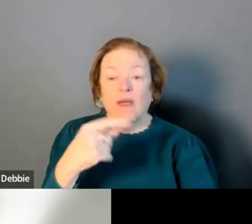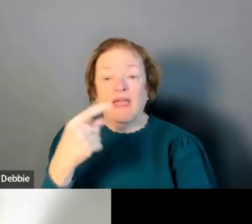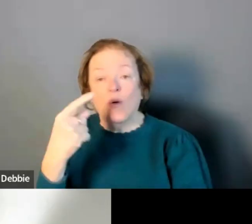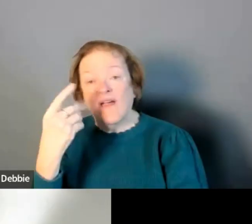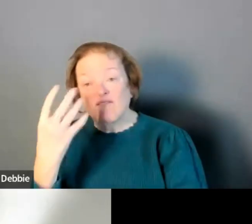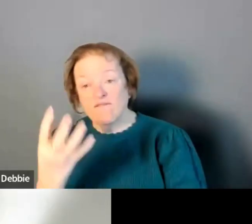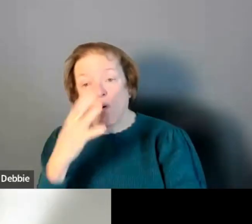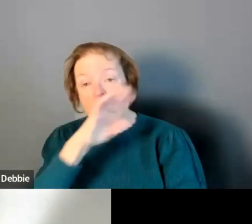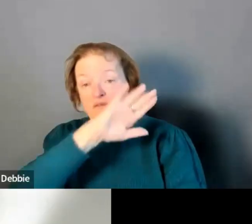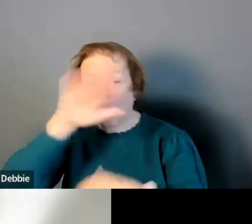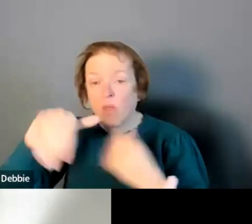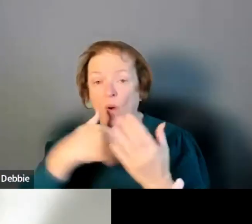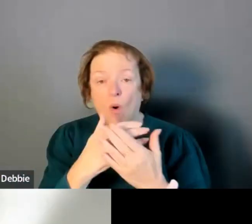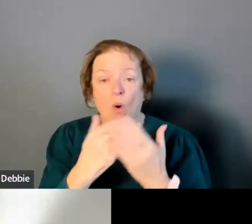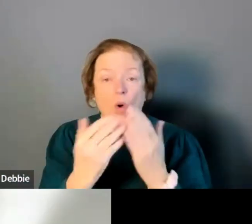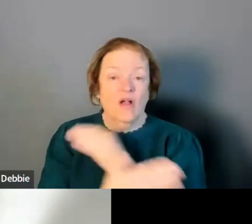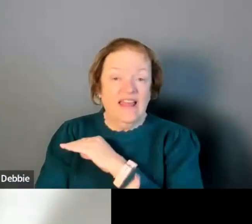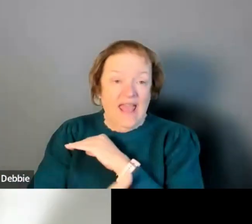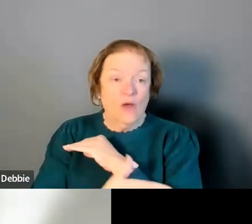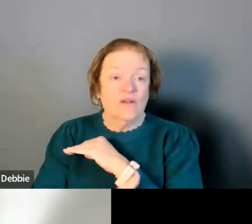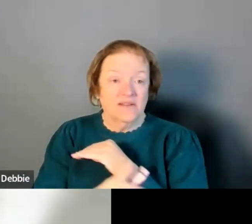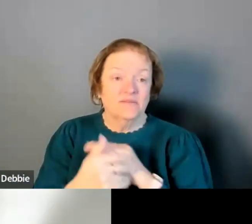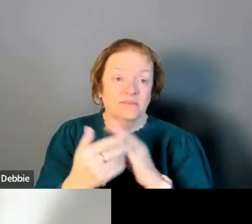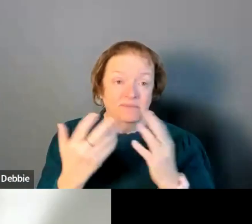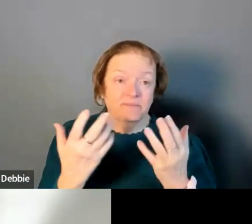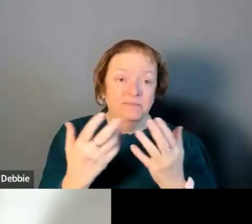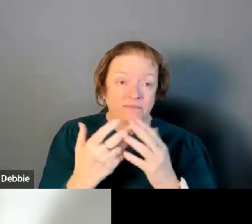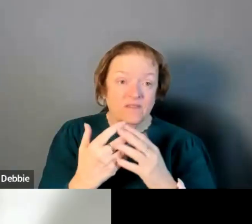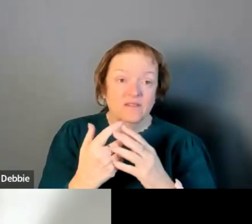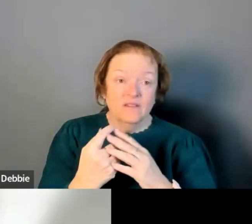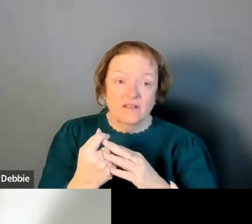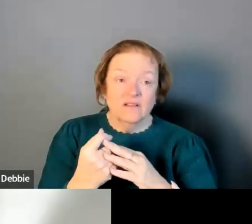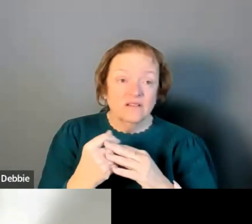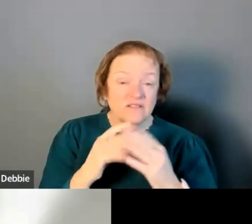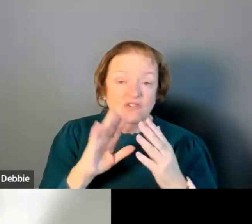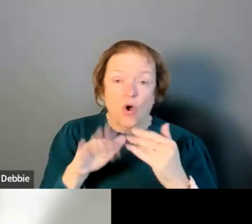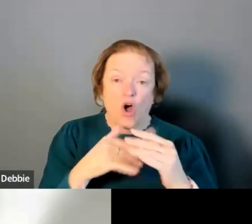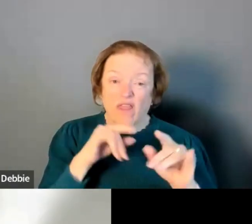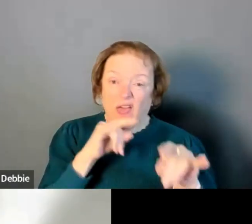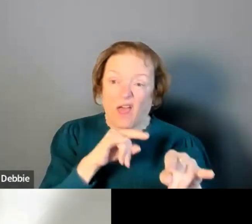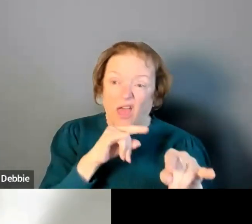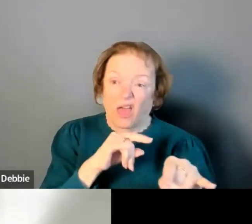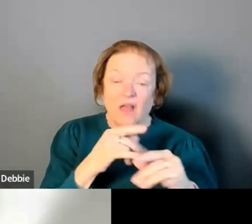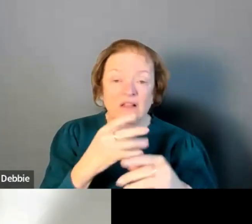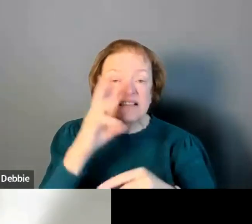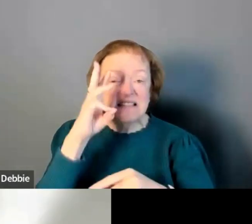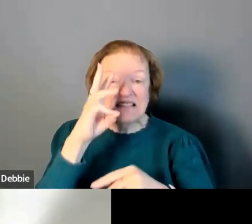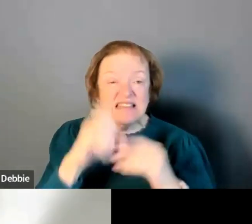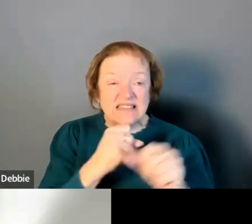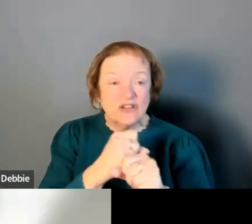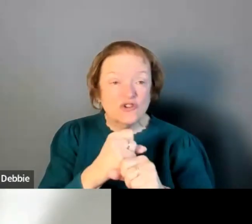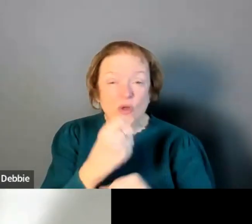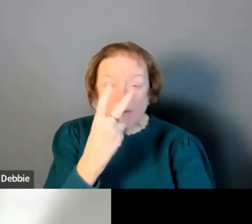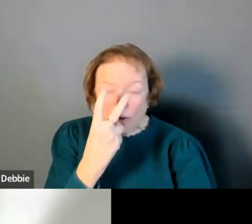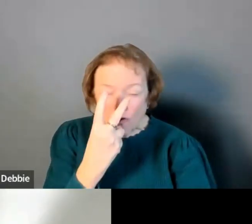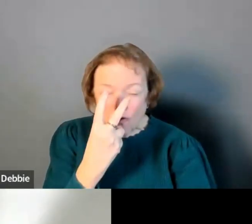Yeah. For all of Miami-Dade yes So, yes, it is fun. for all of it is been fun, and at about 6 years ago, there were only 2 of us for about 5 years straight.